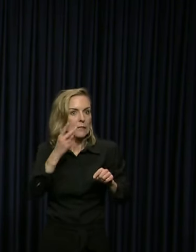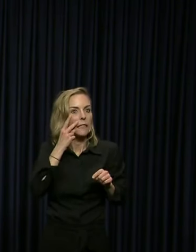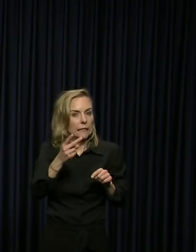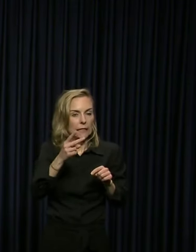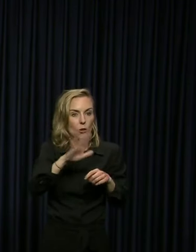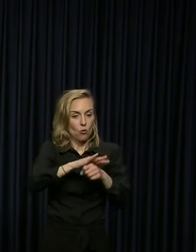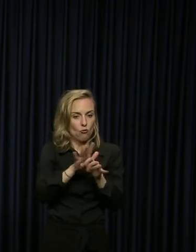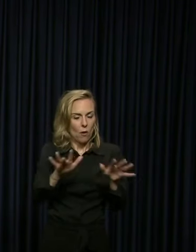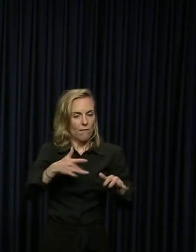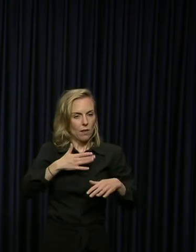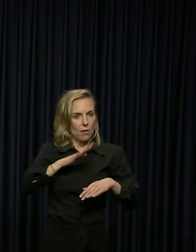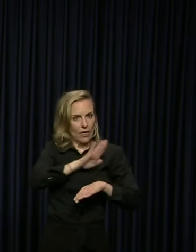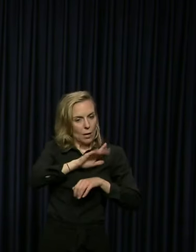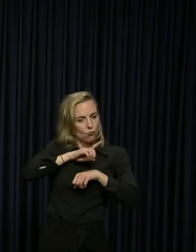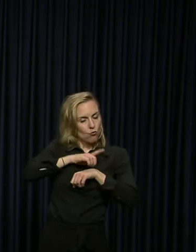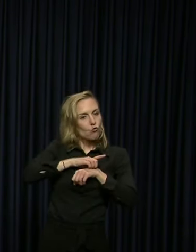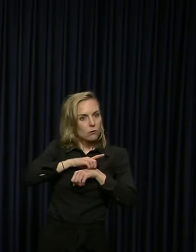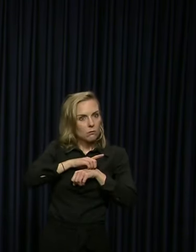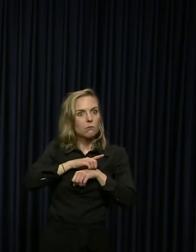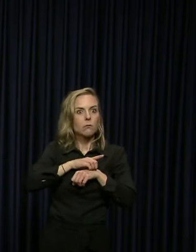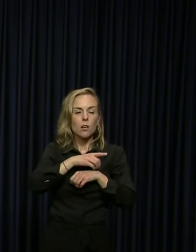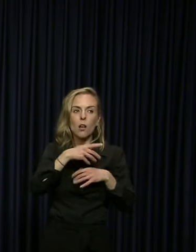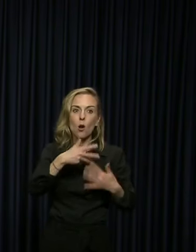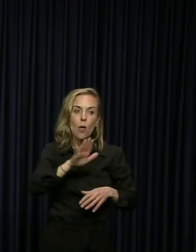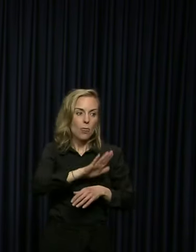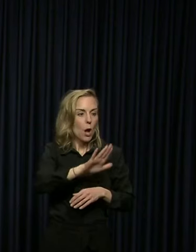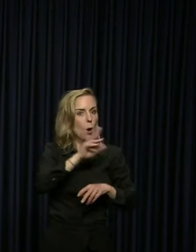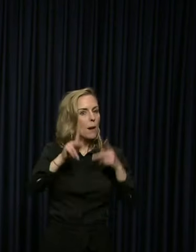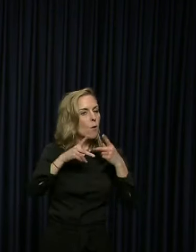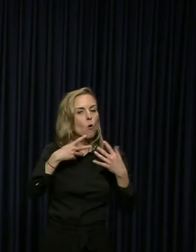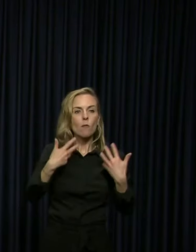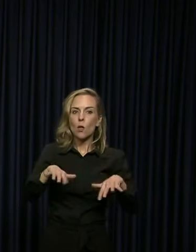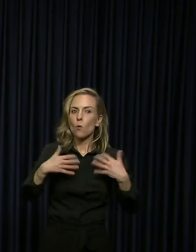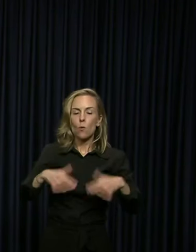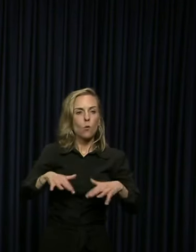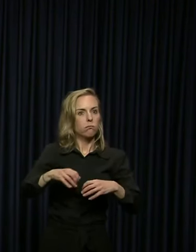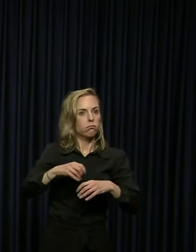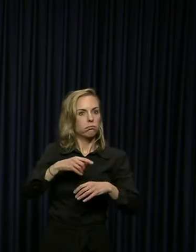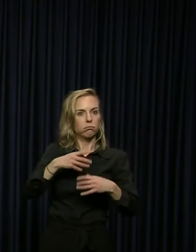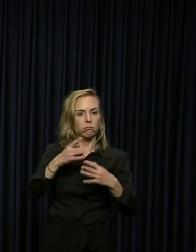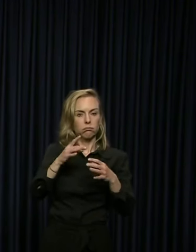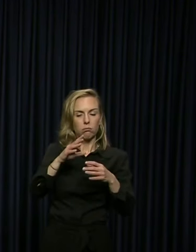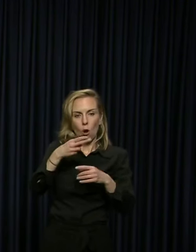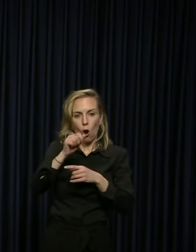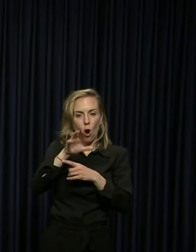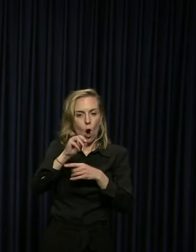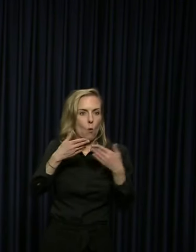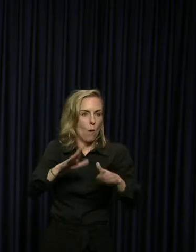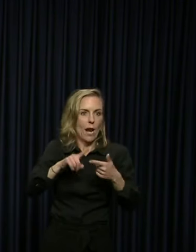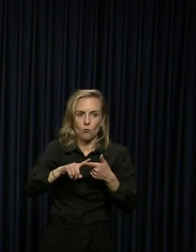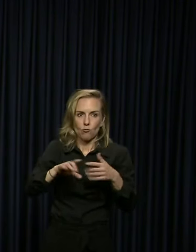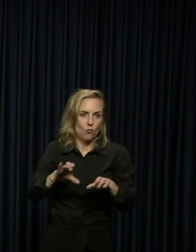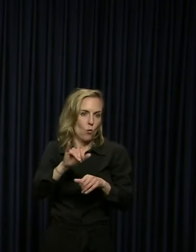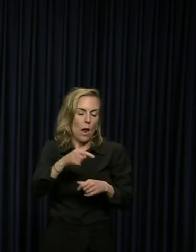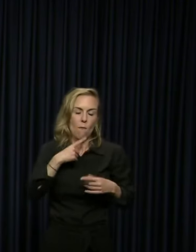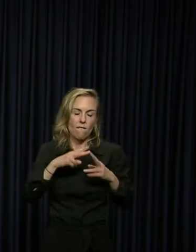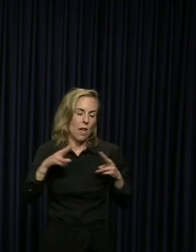SITUATION, IS THAT THEY'RE ACTUALLY TREATING PEOPLE LESS DAYS THAN ANTICIPATED IN THE HOSPITAL. THEY'RE GETTING PEOPLE